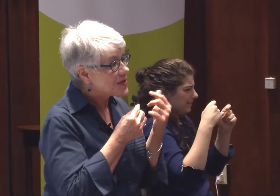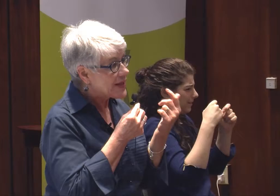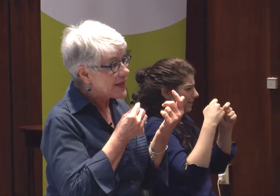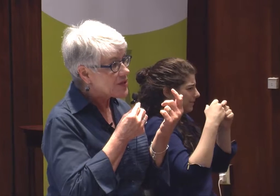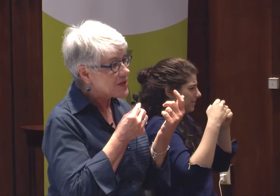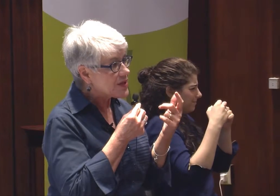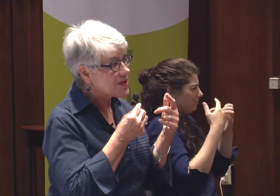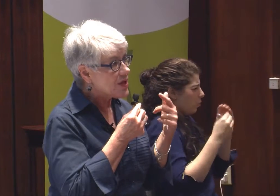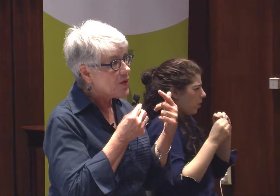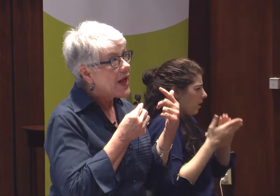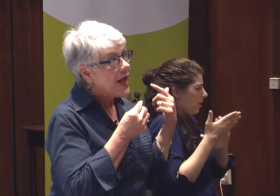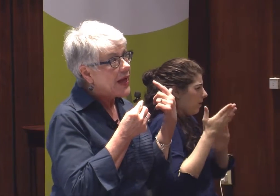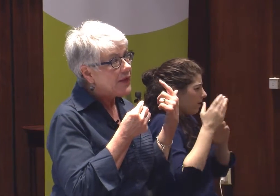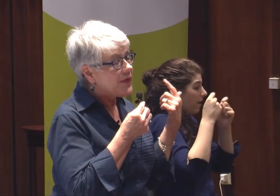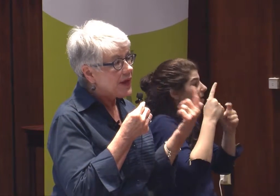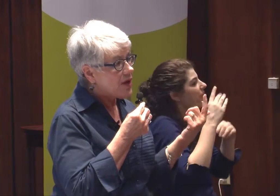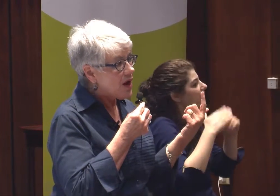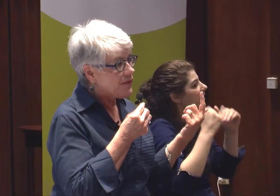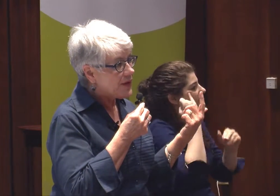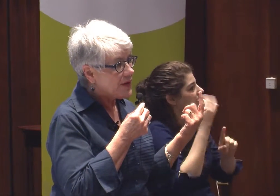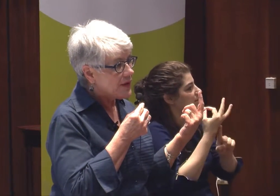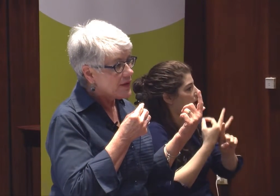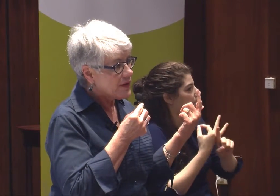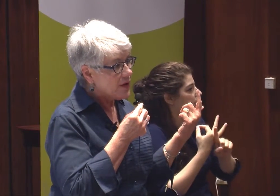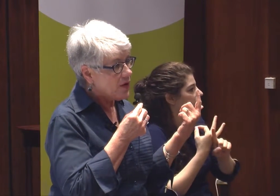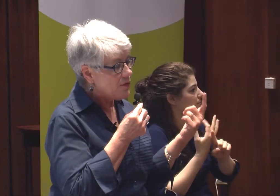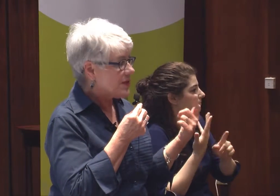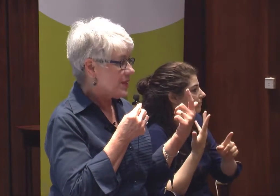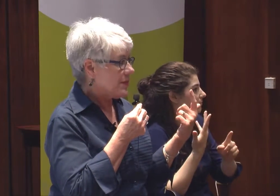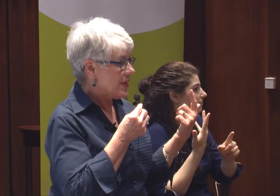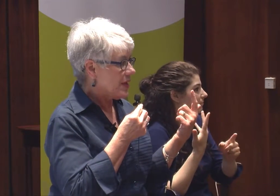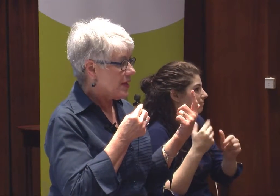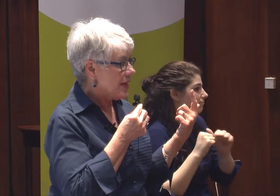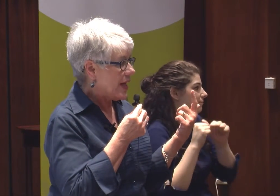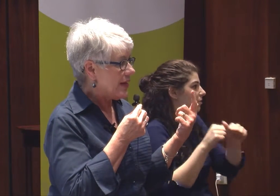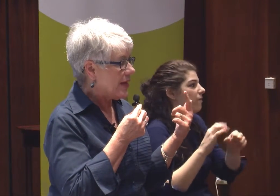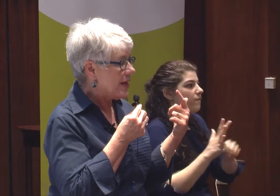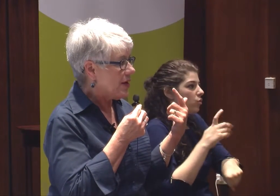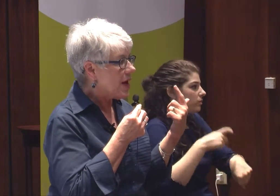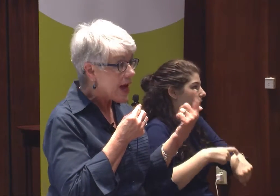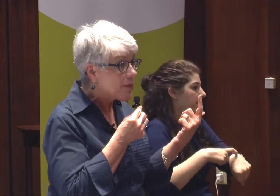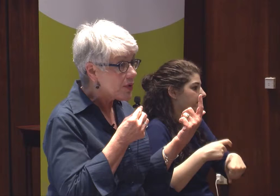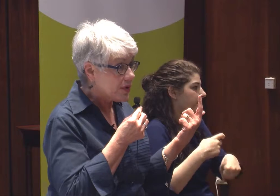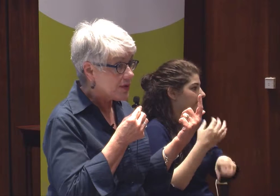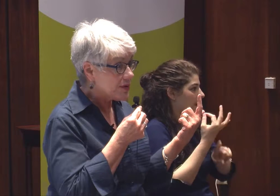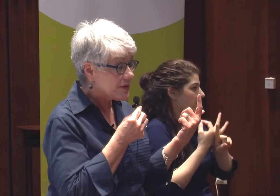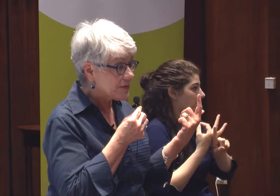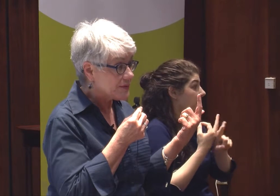connections, and so they are often over stimulated, and they are hyper alert.